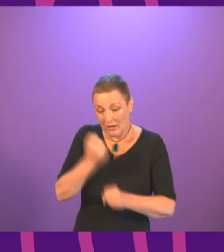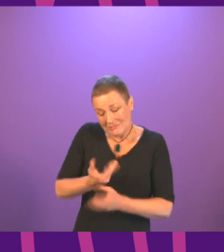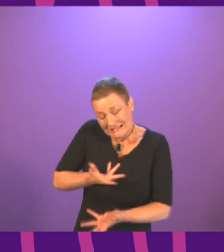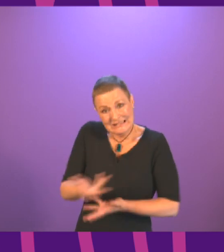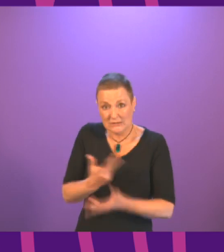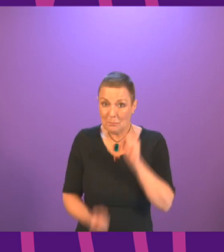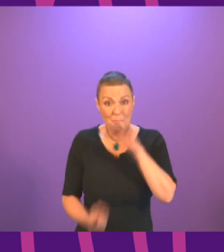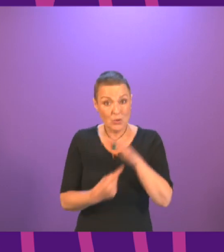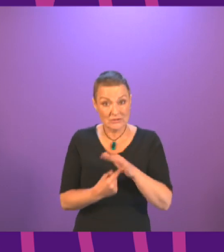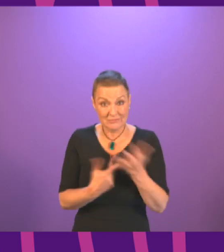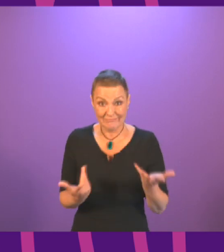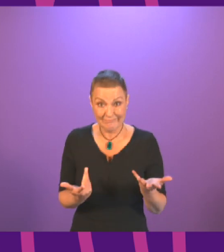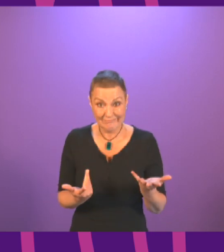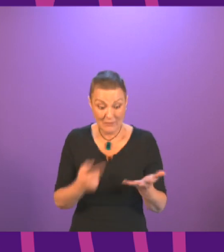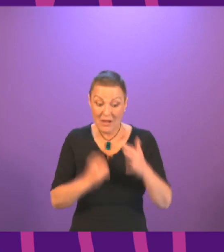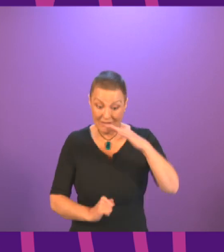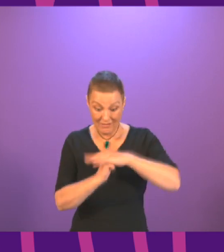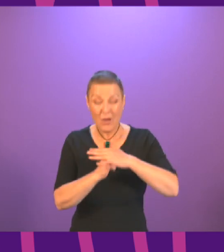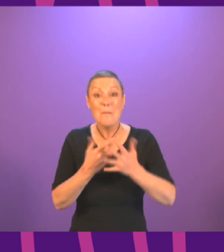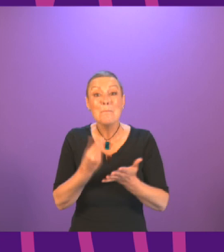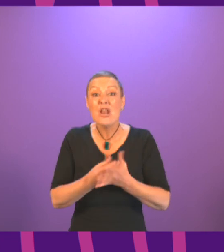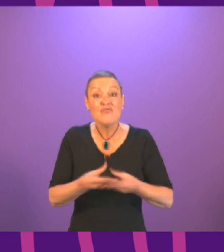Government are also a really important part of that. However, I recognise the difficulties